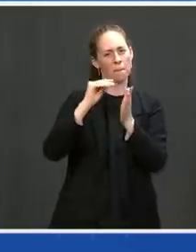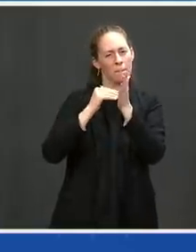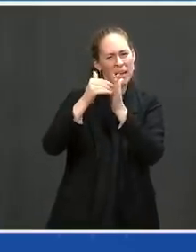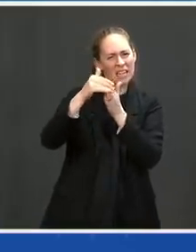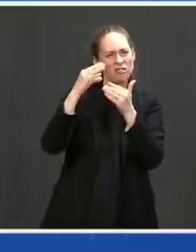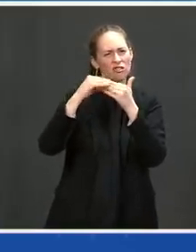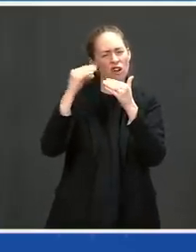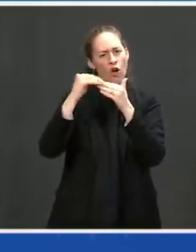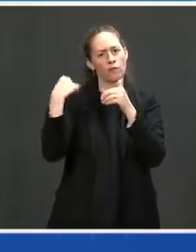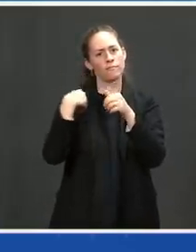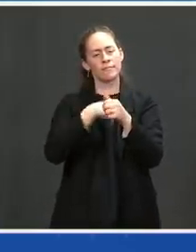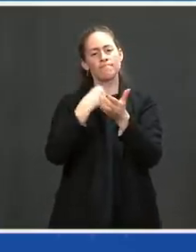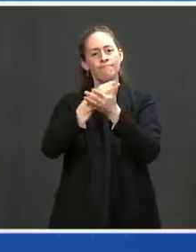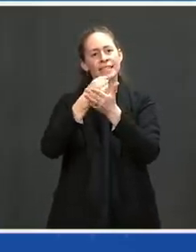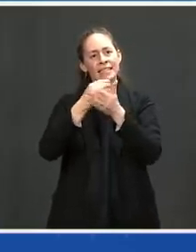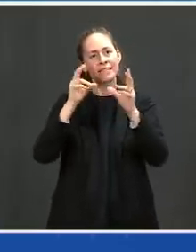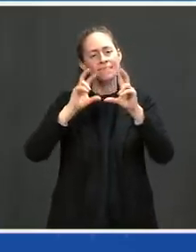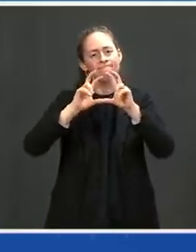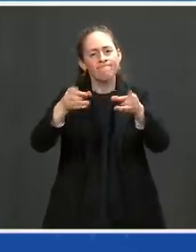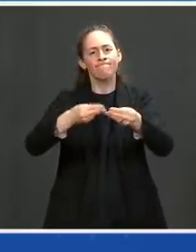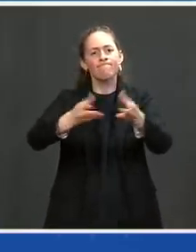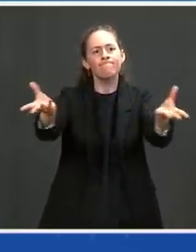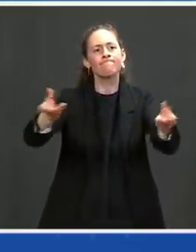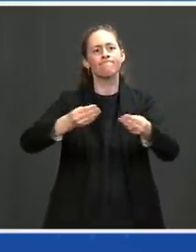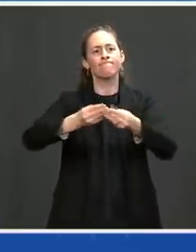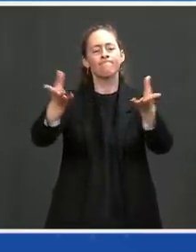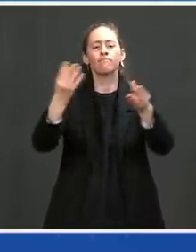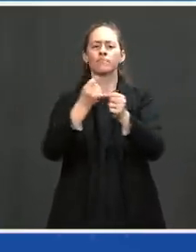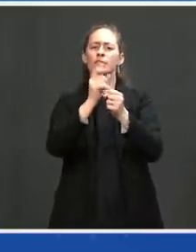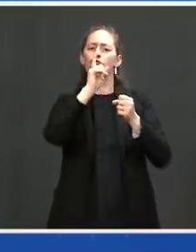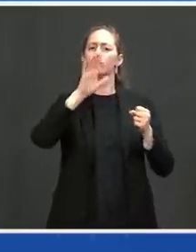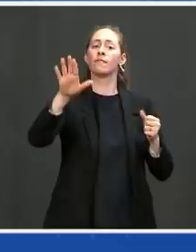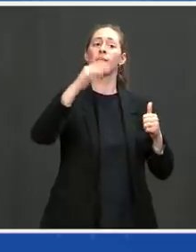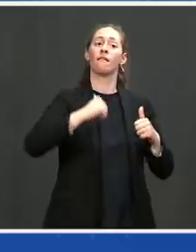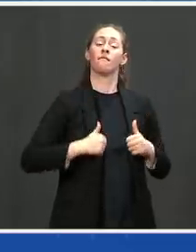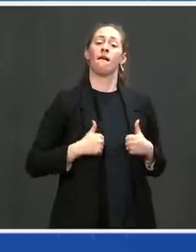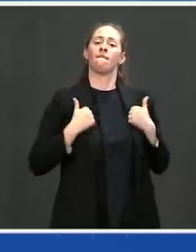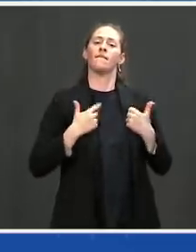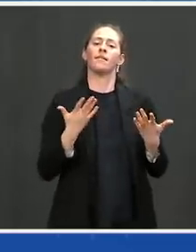of why people leave in the first place. That mother did not sit around with --